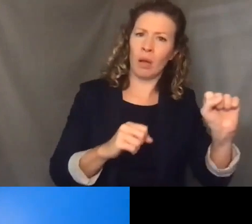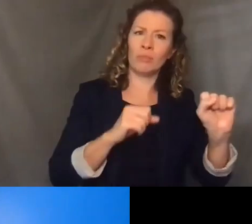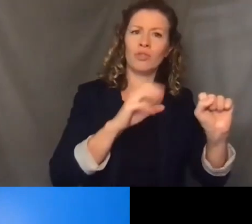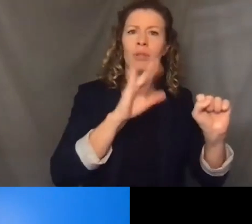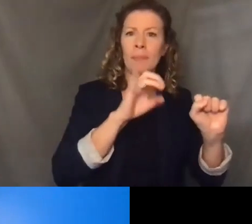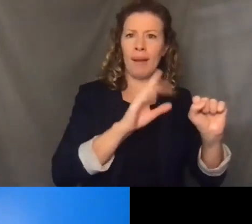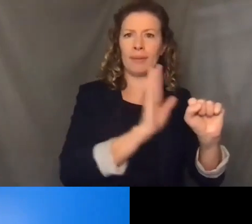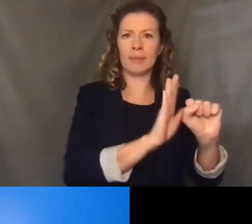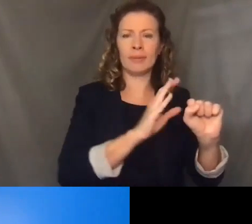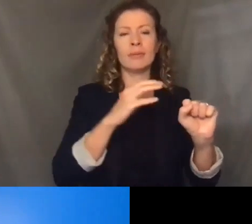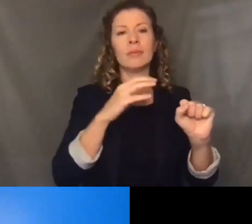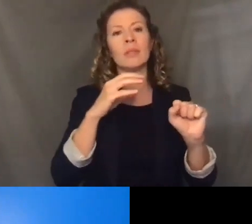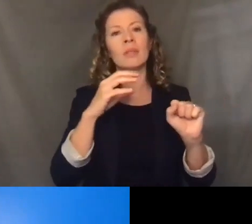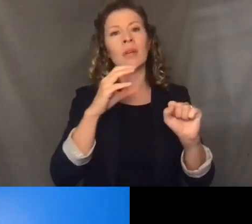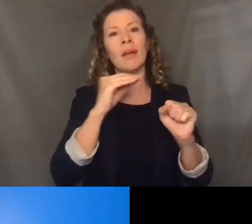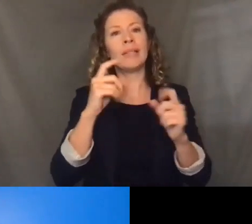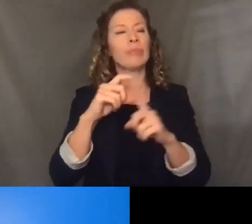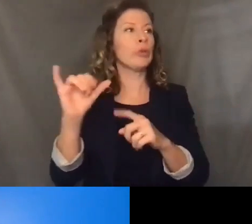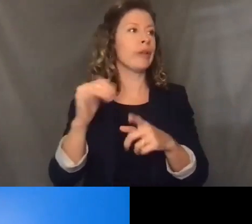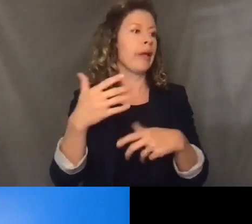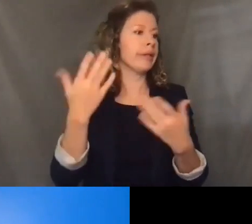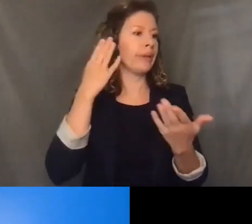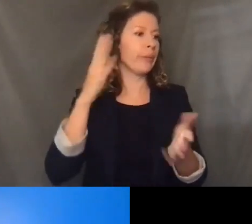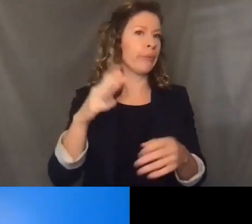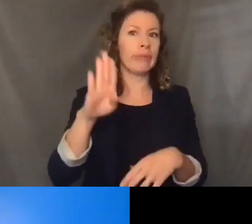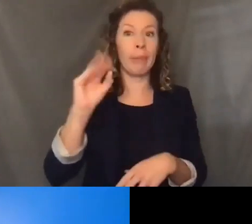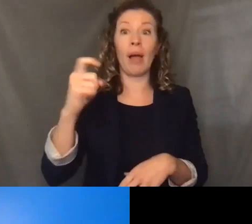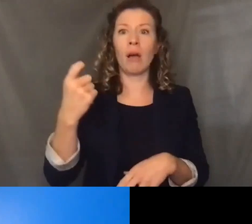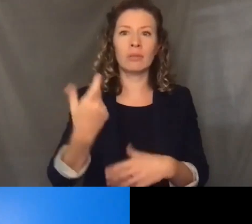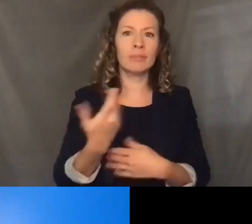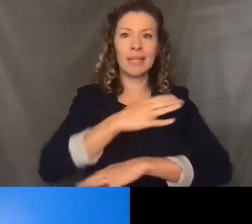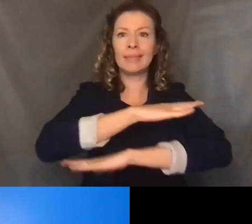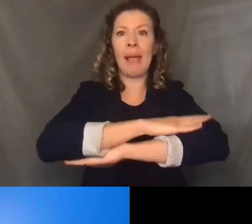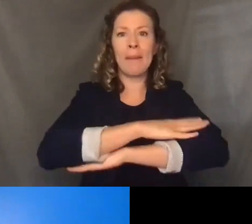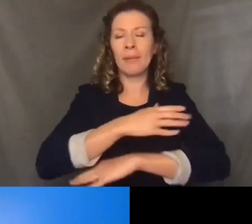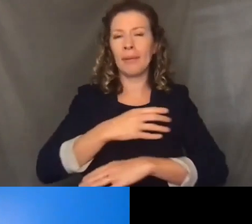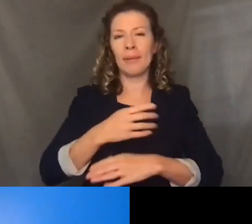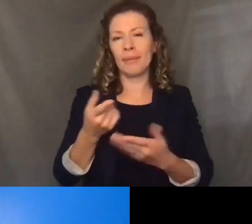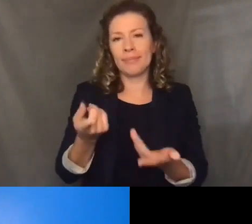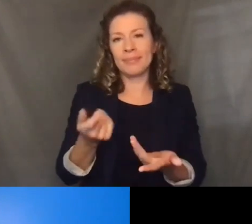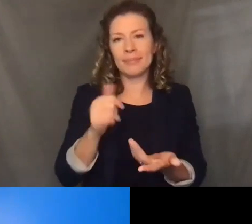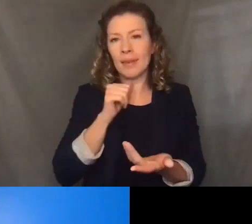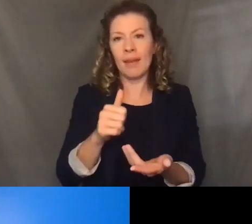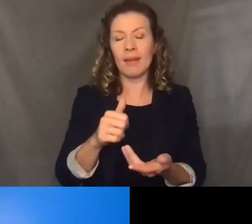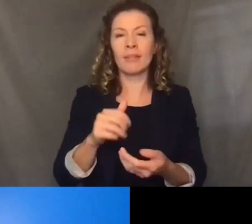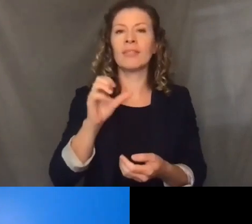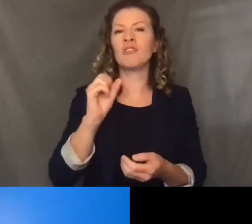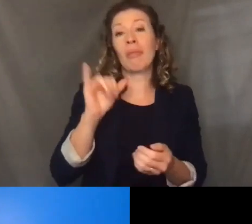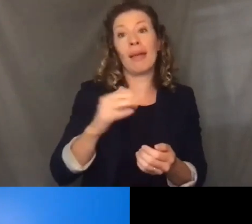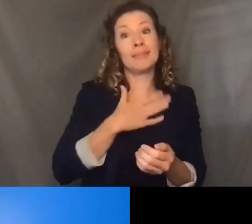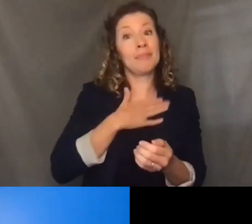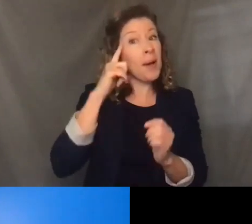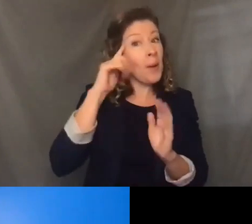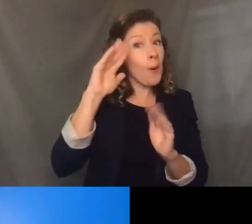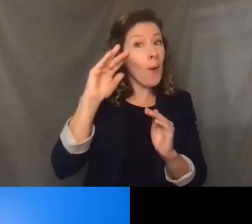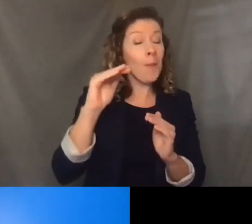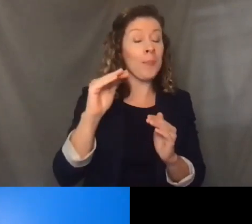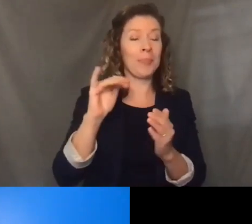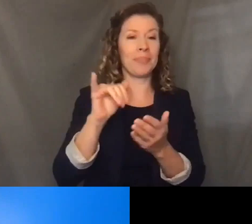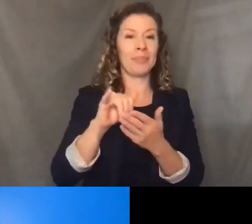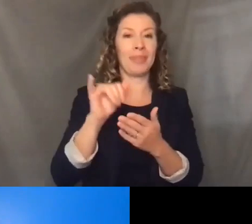was like an unbox table would not be so that's just my hope that it works